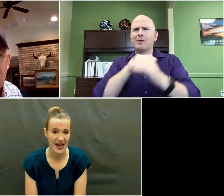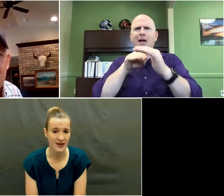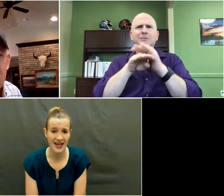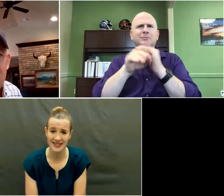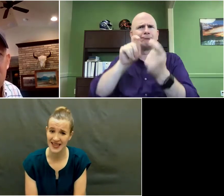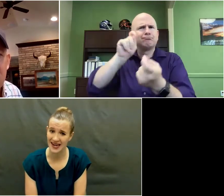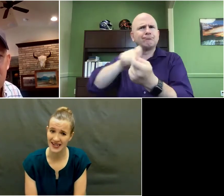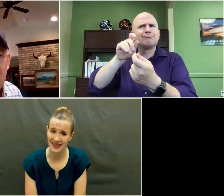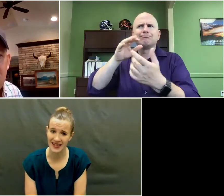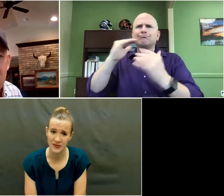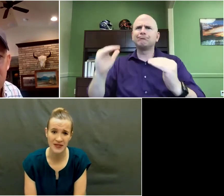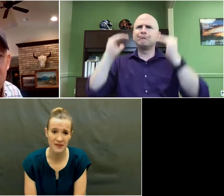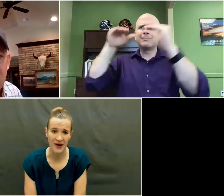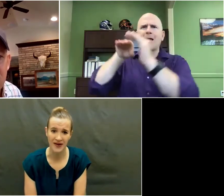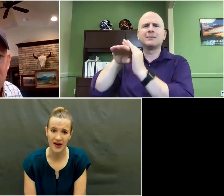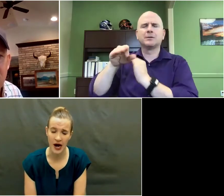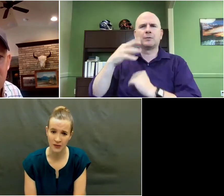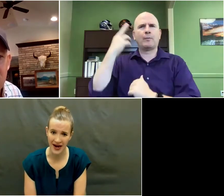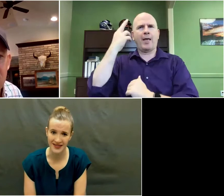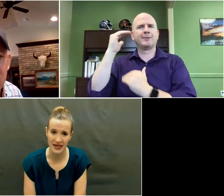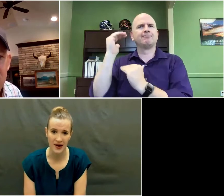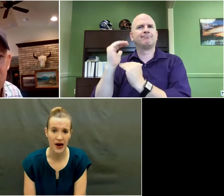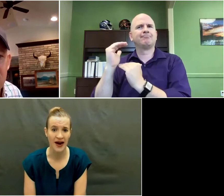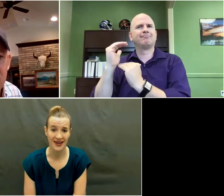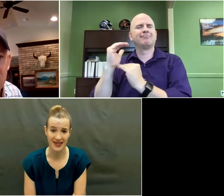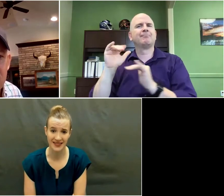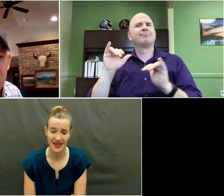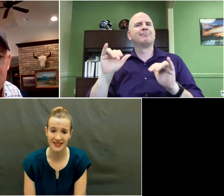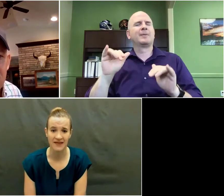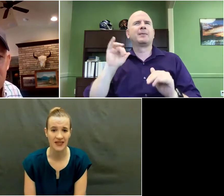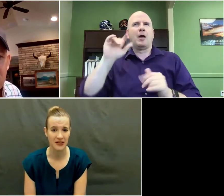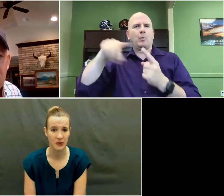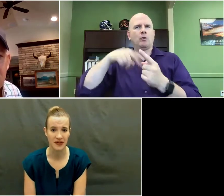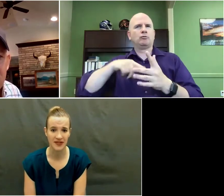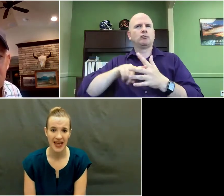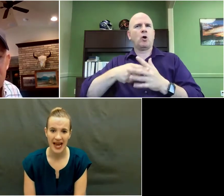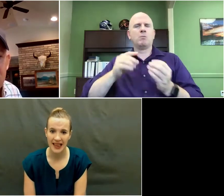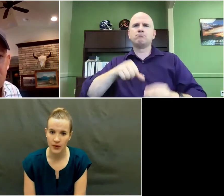realized that this was about our rights and about our access as Deaf individuals, and that we were